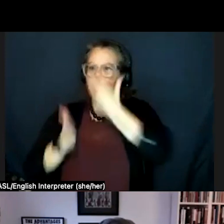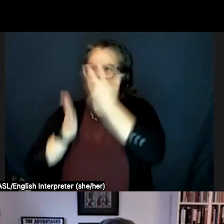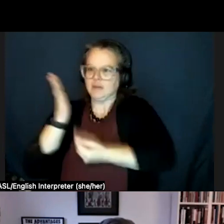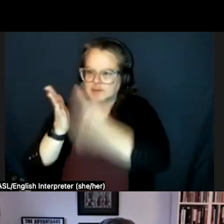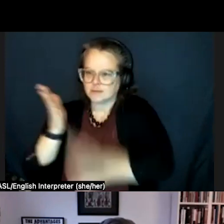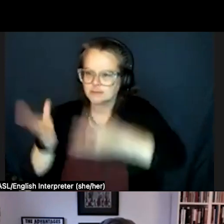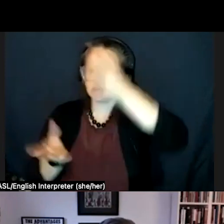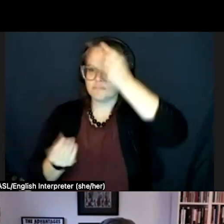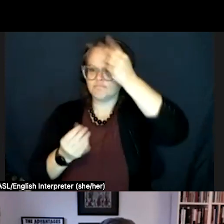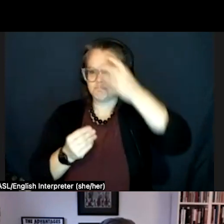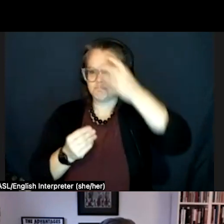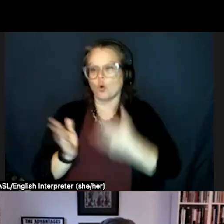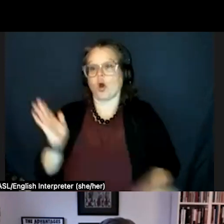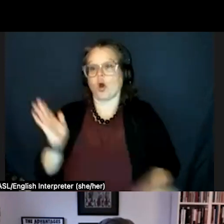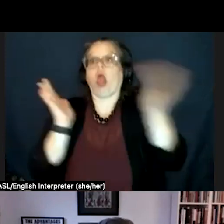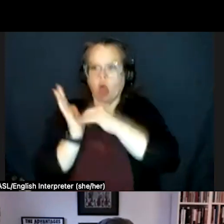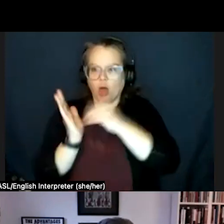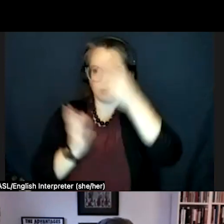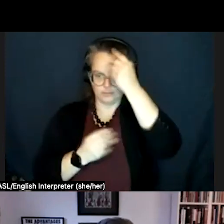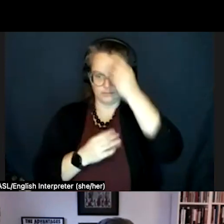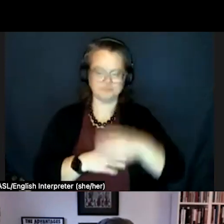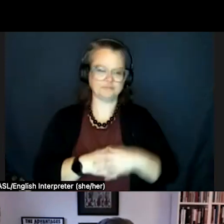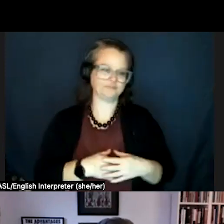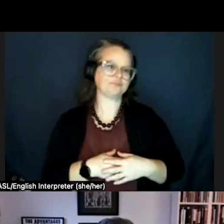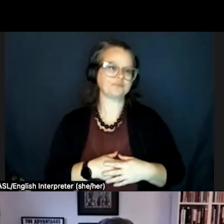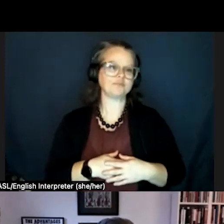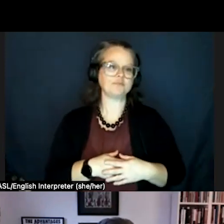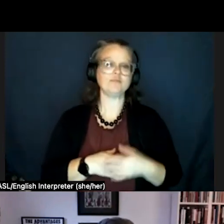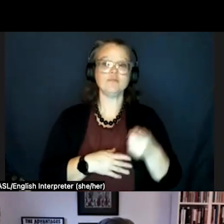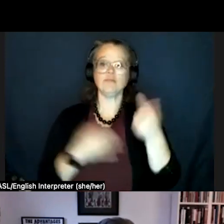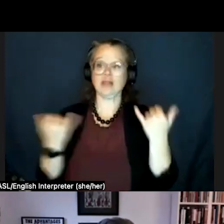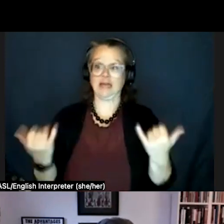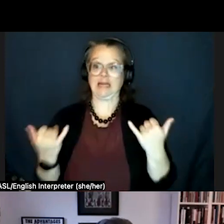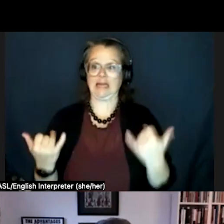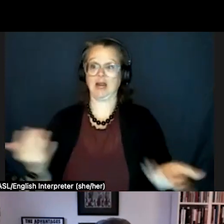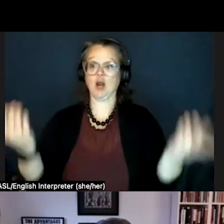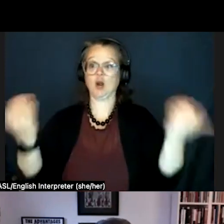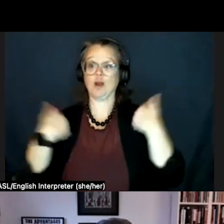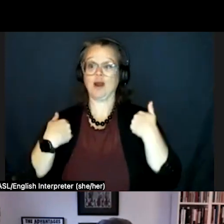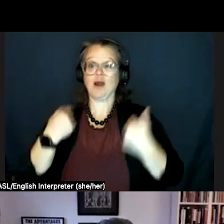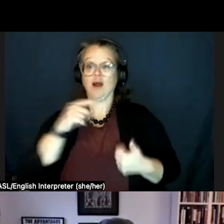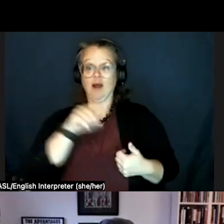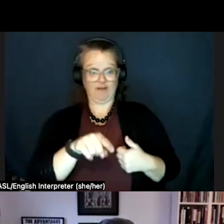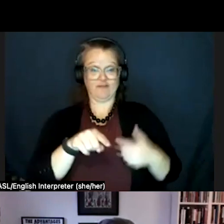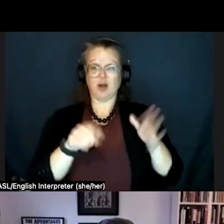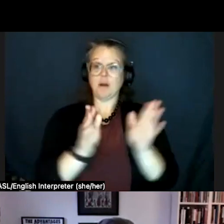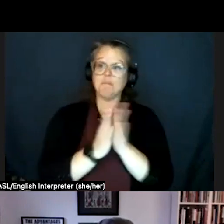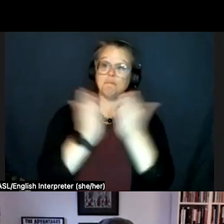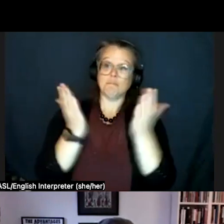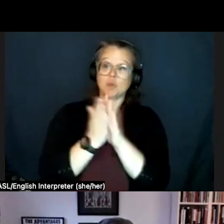the list of books and authors where we can put it in one section, which Airtable calls bases,